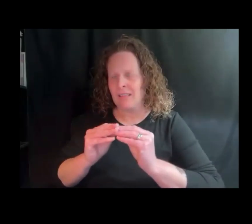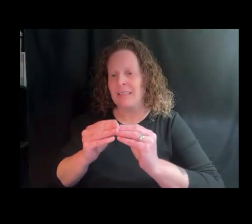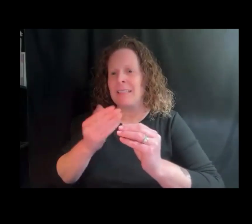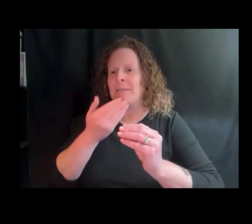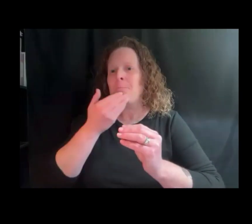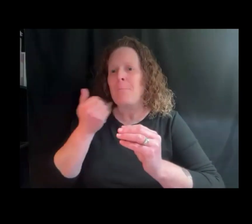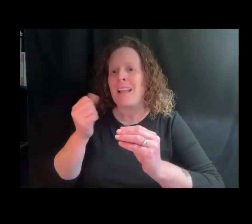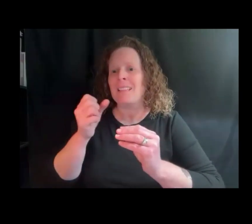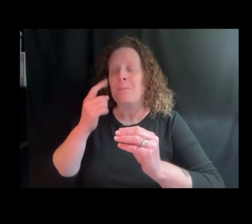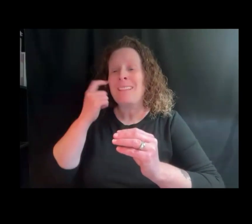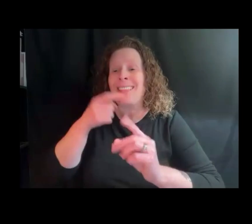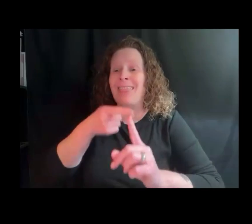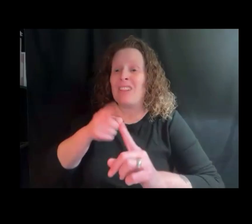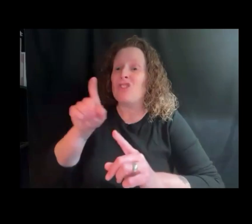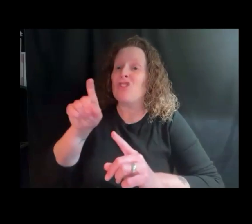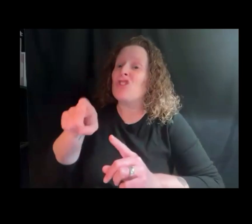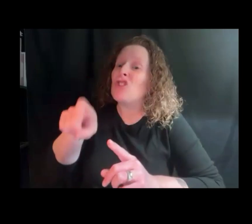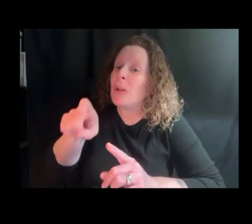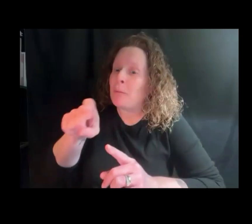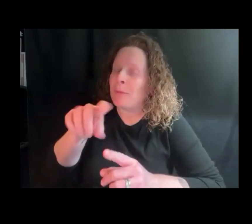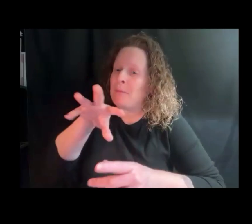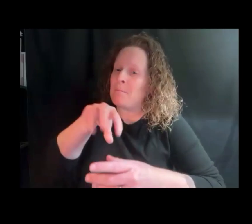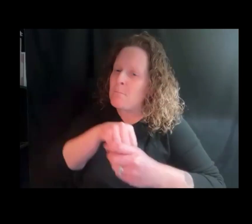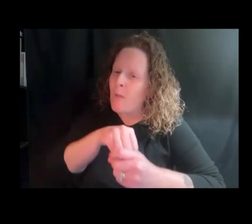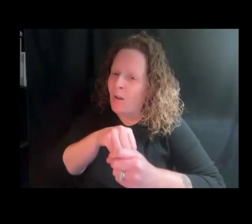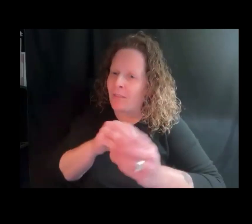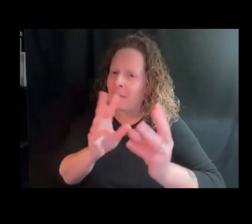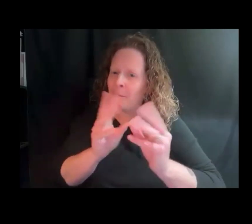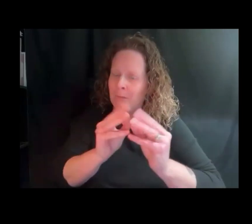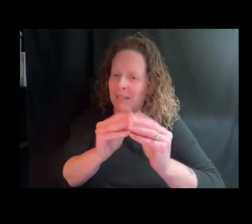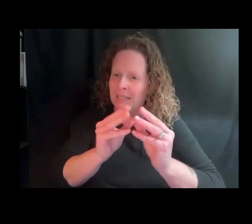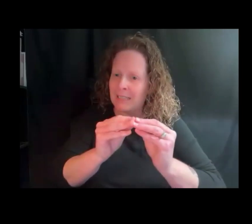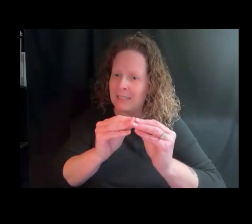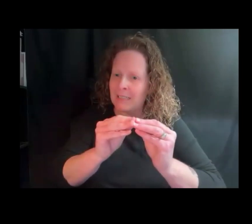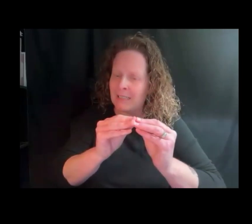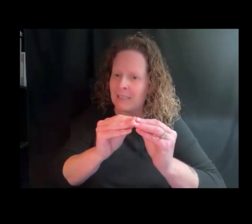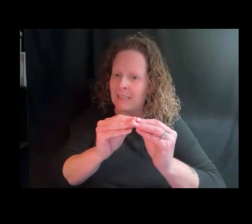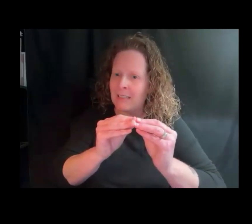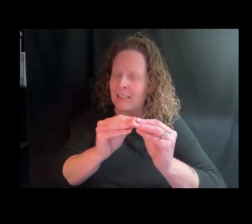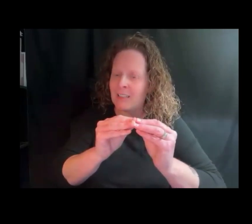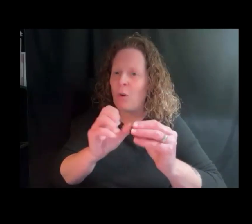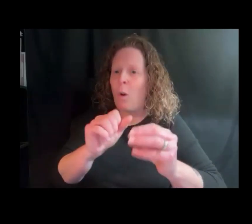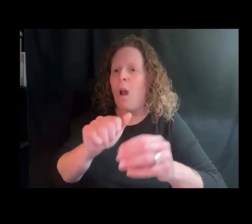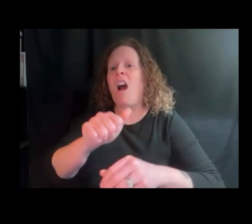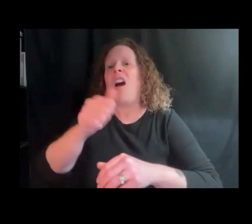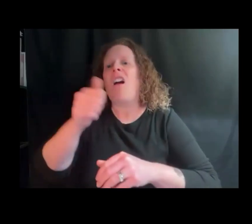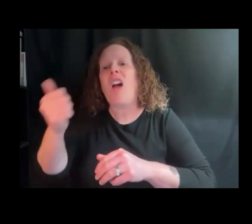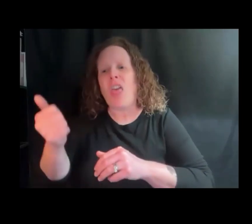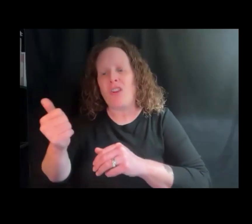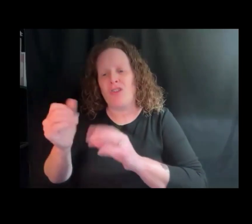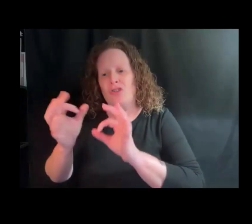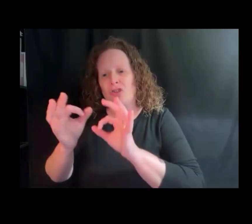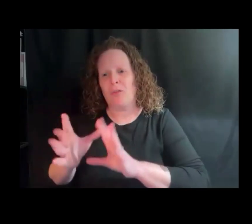interpreter interpreting for parent teacher conference meetings right? If there's an IEP or a parent